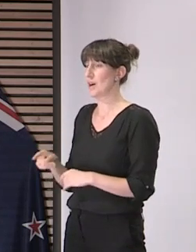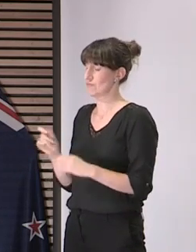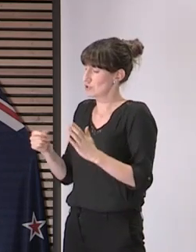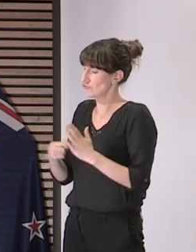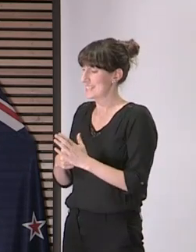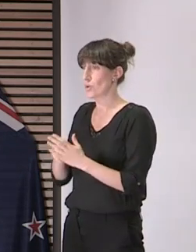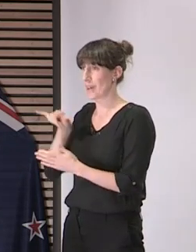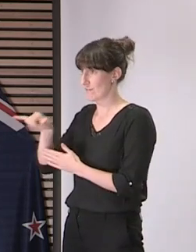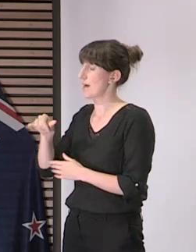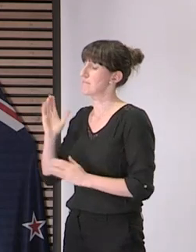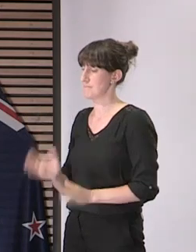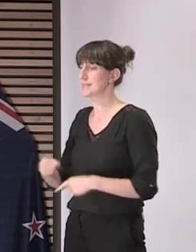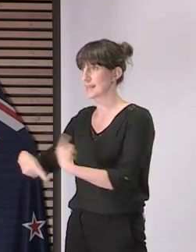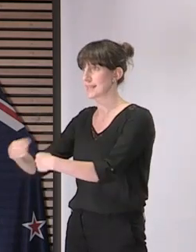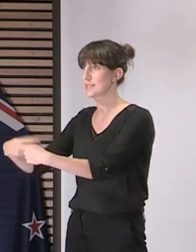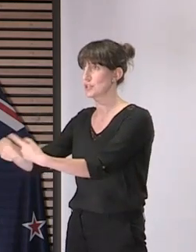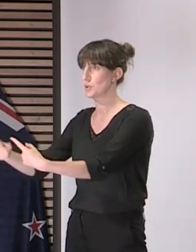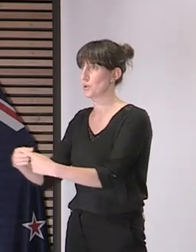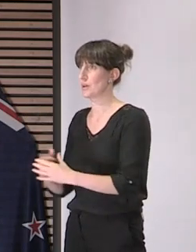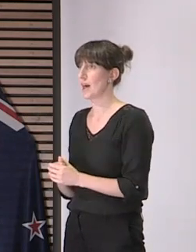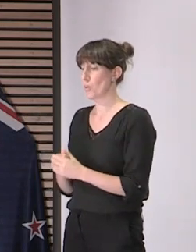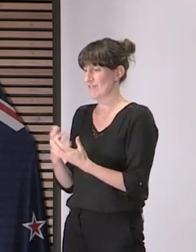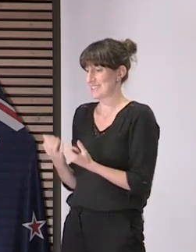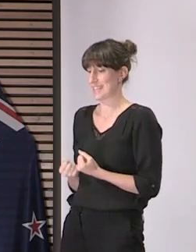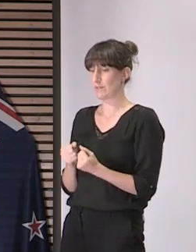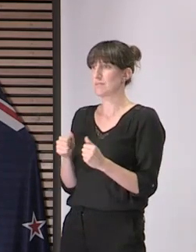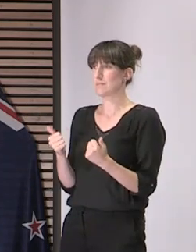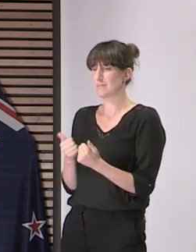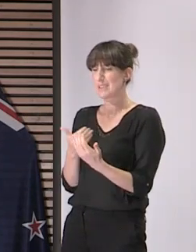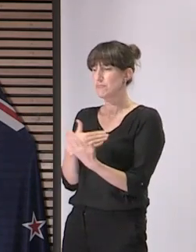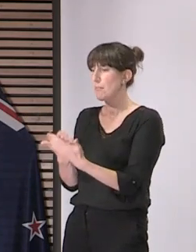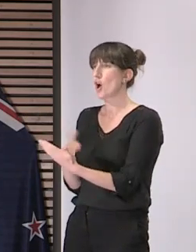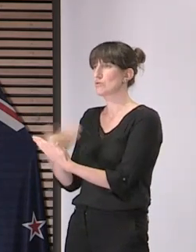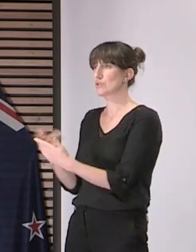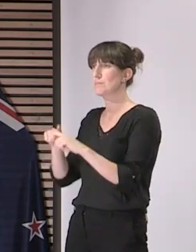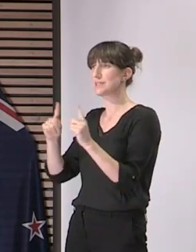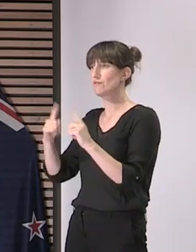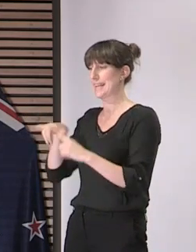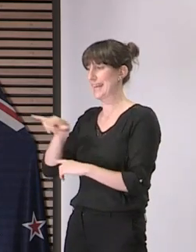carriers all over the world to help critical air freight continue and we are evaluating